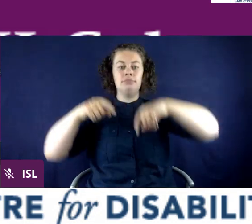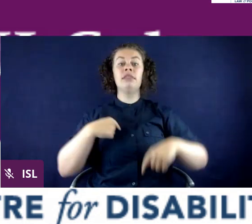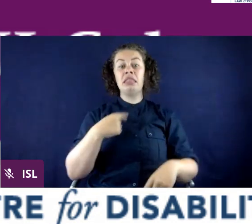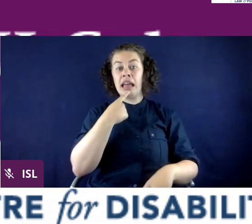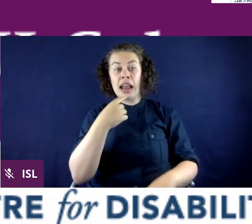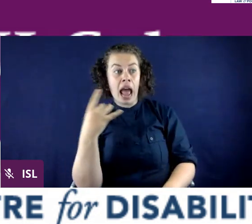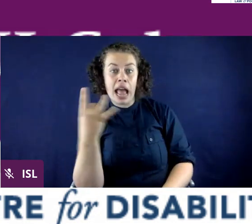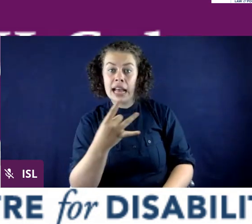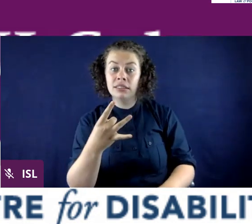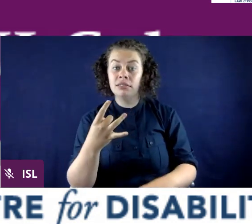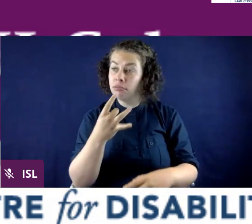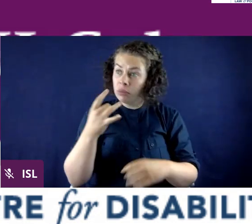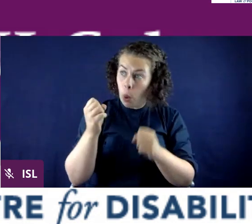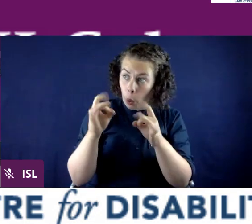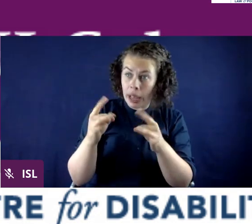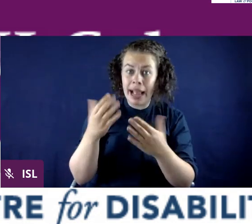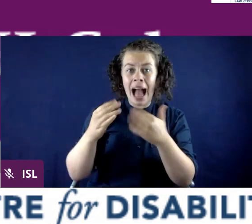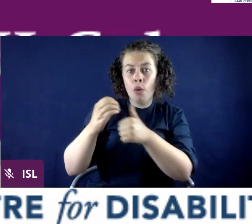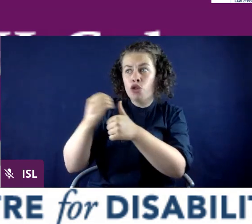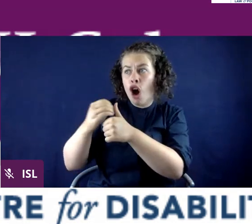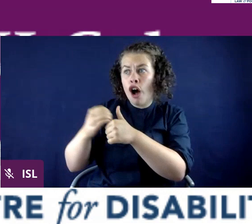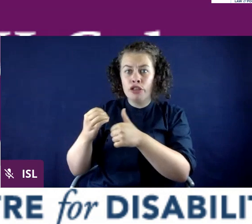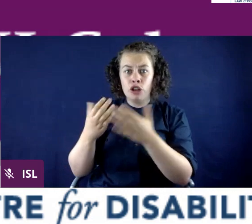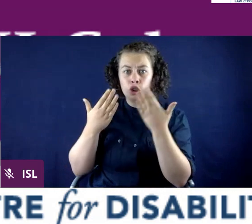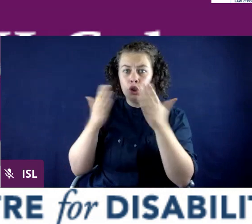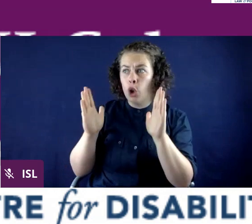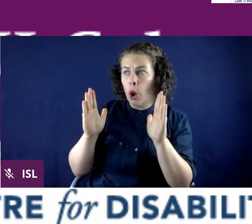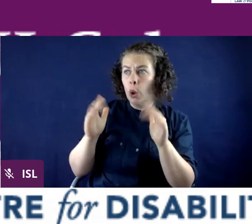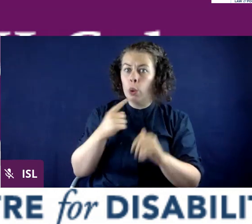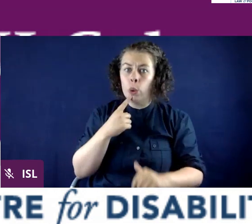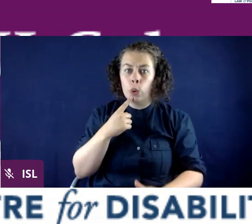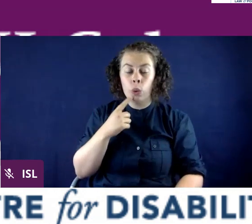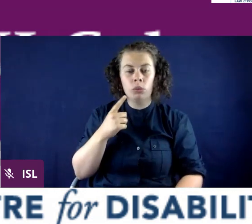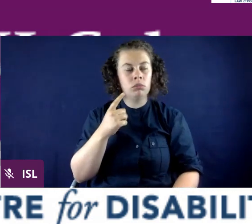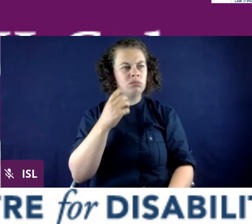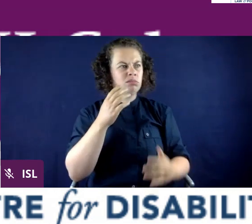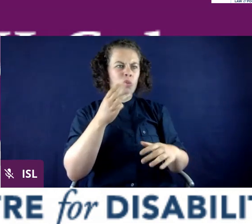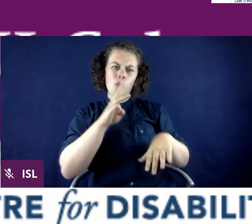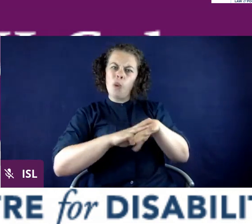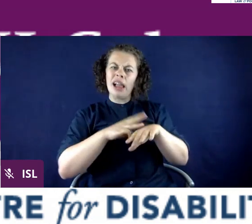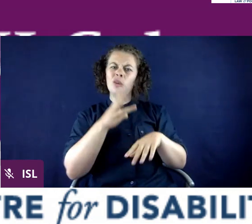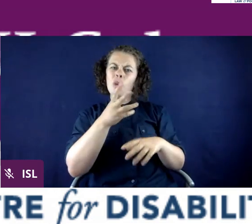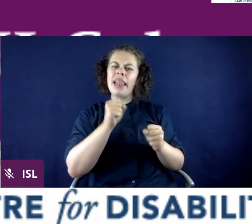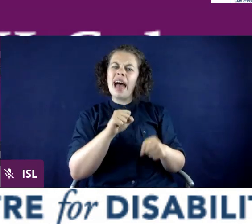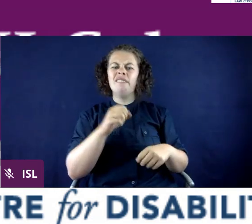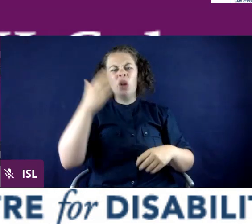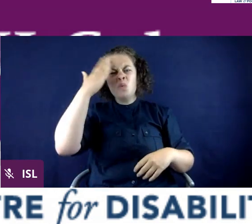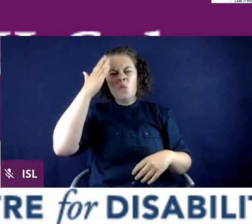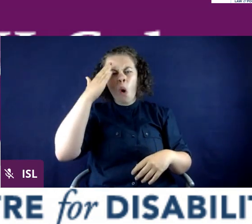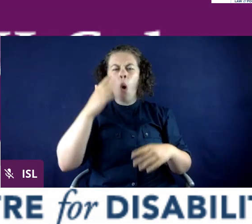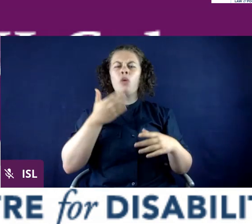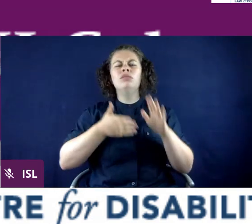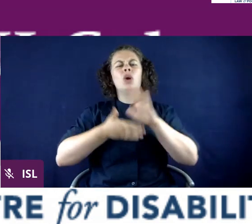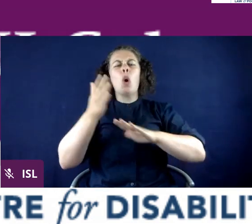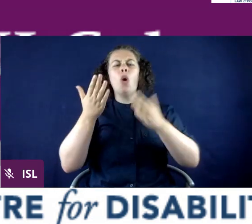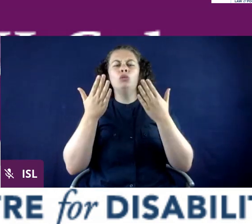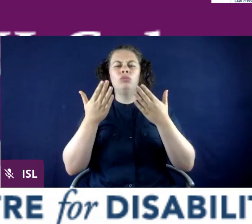they would hang them from the ceiling. I said great. How is everything else being displayed? On mannequins because they exist.